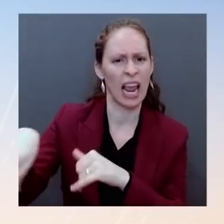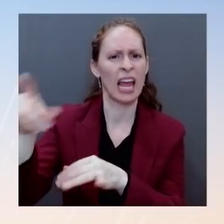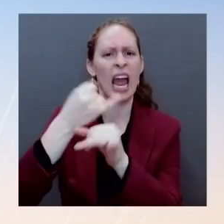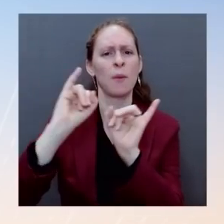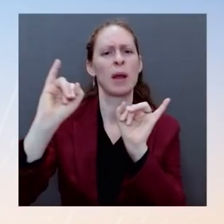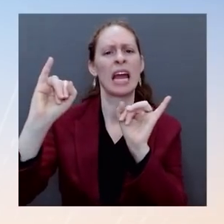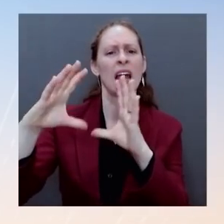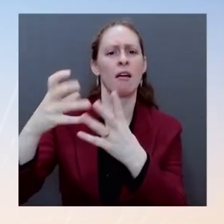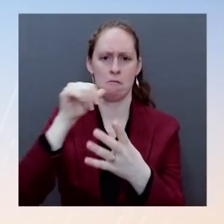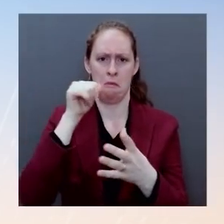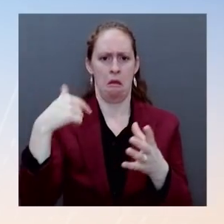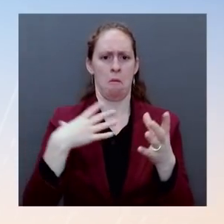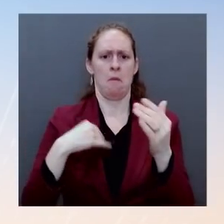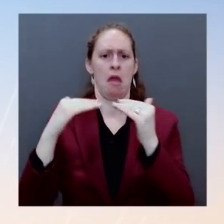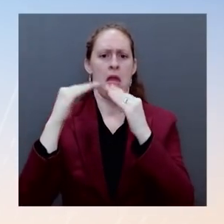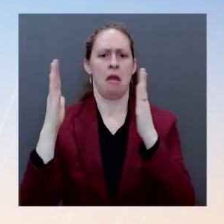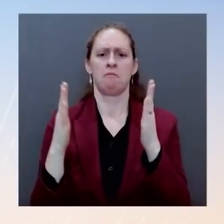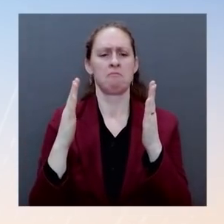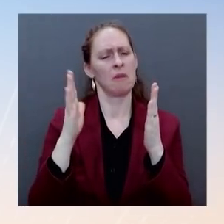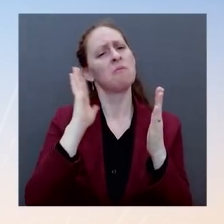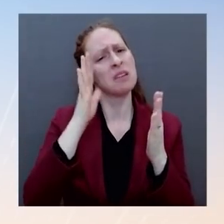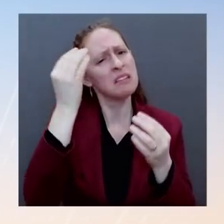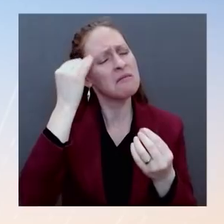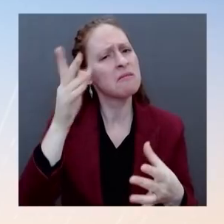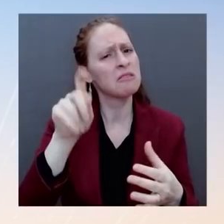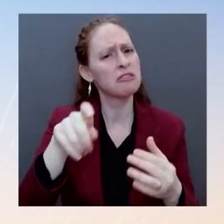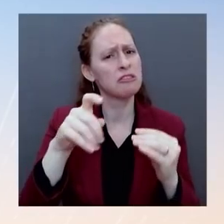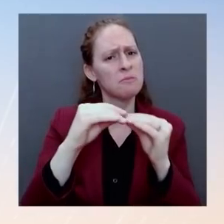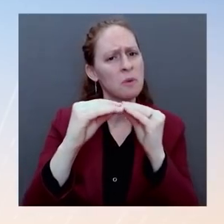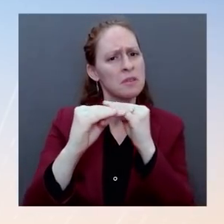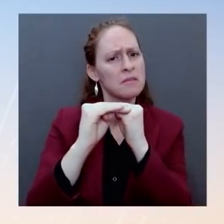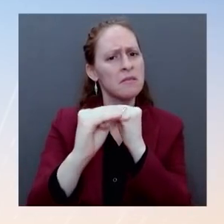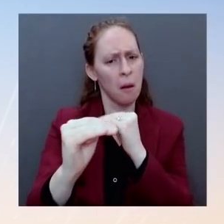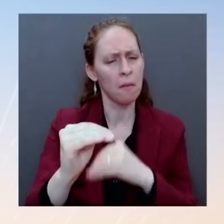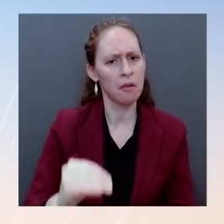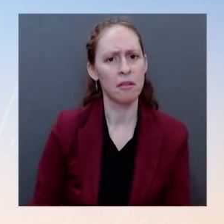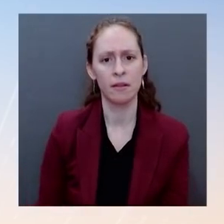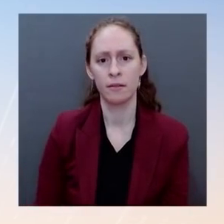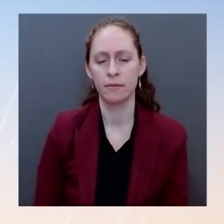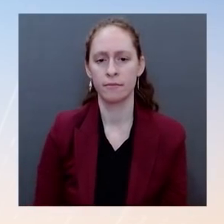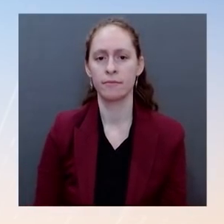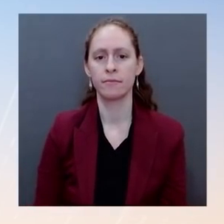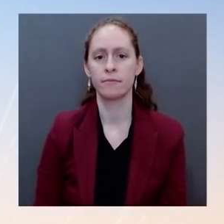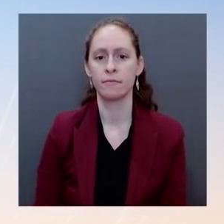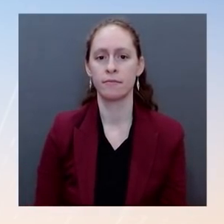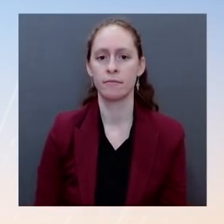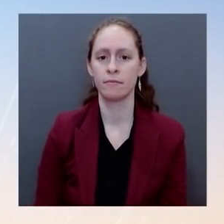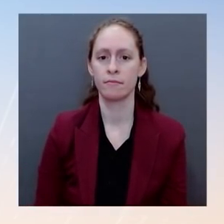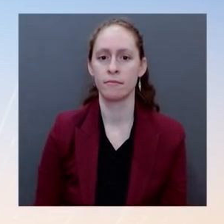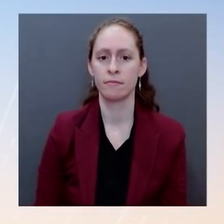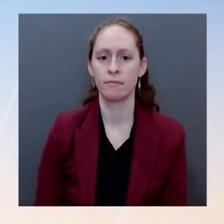that's waking up every day and thinking about the practical actions we can take to try to help accelerate that,